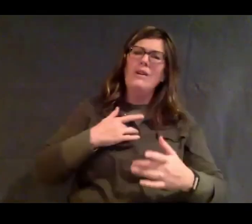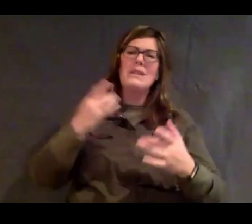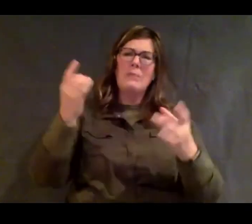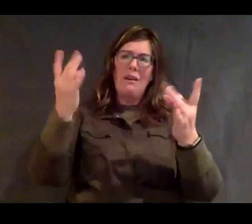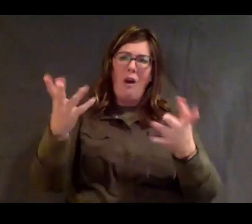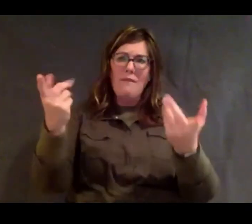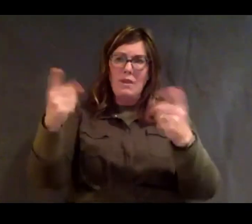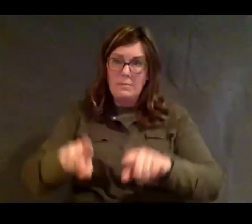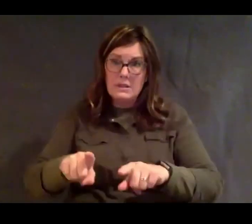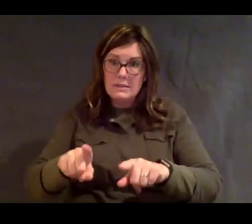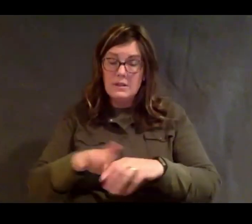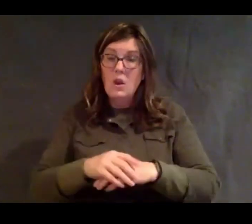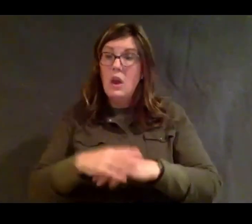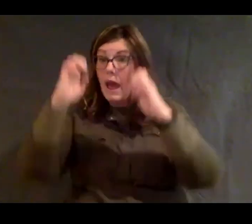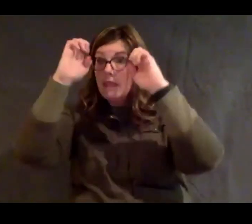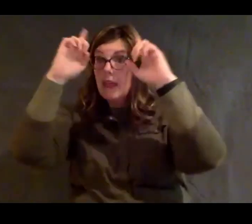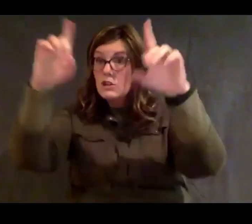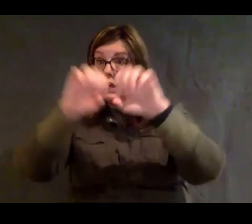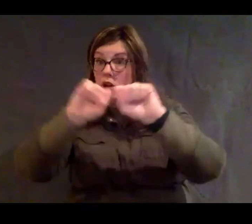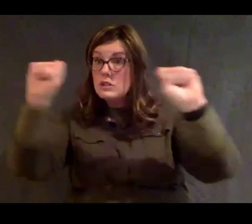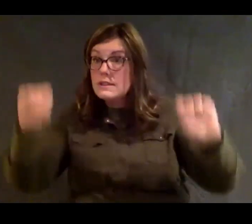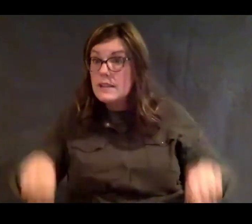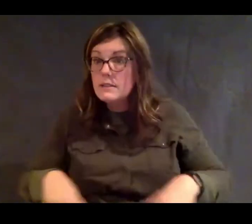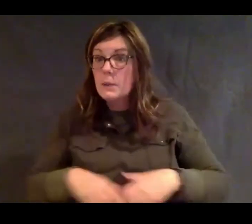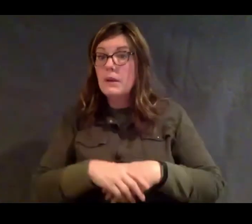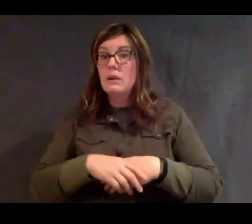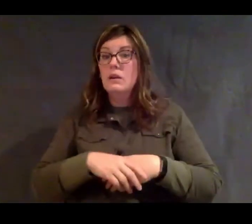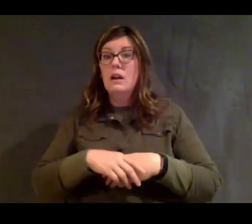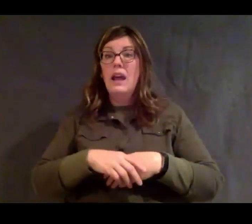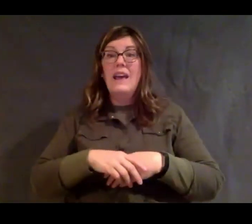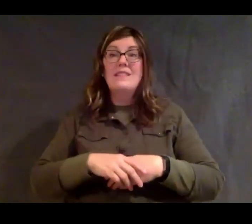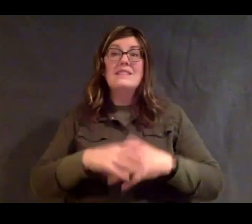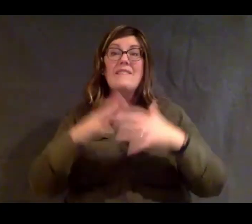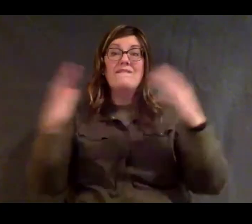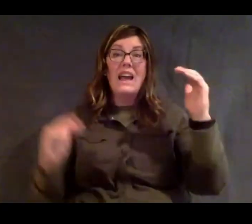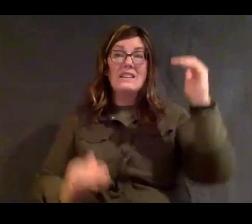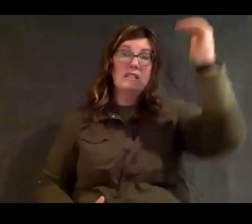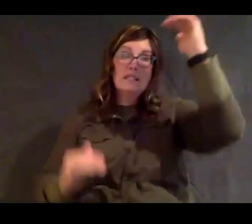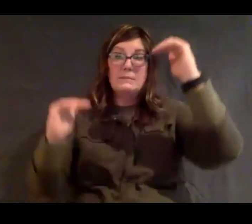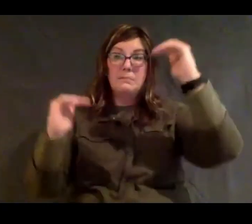dealing with this vast disparity and achievement for people of color versus our white counterparts